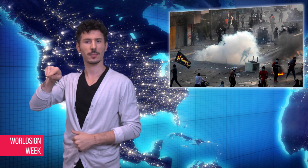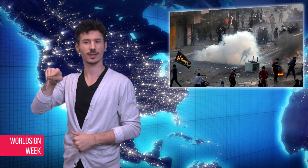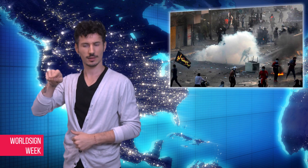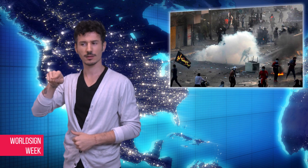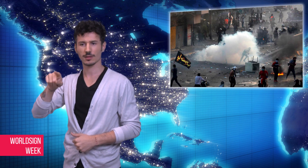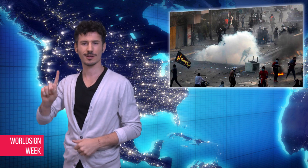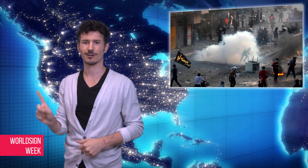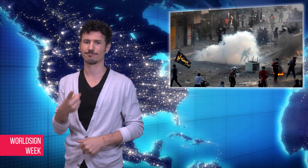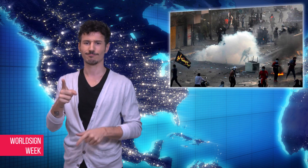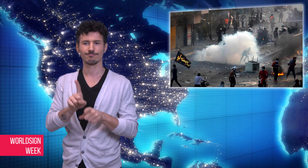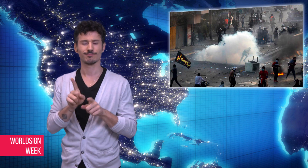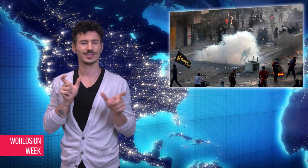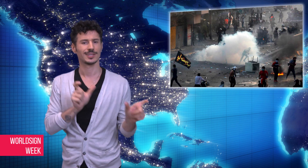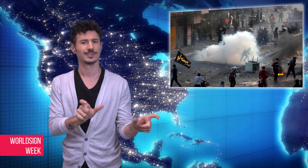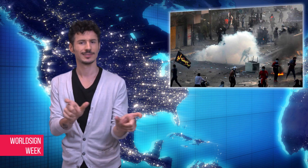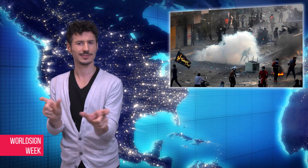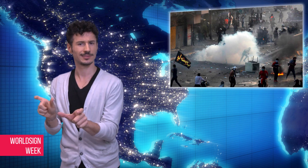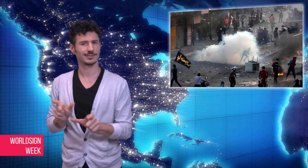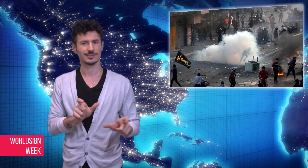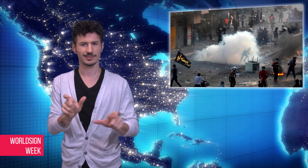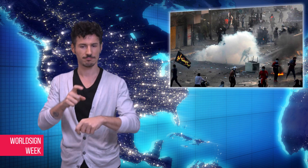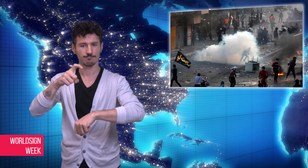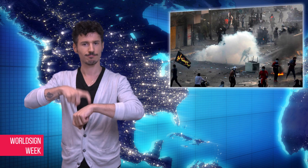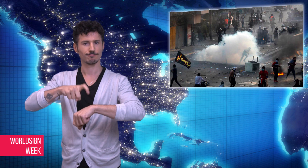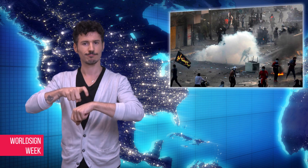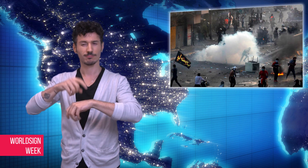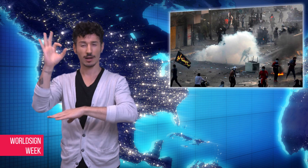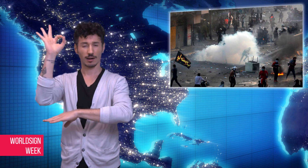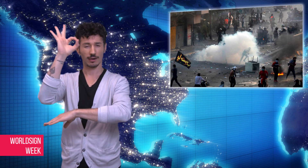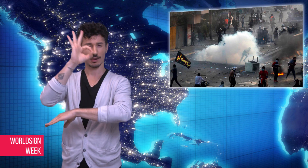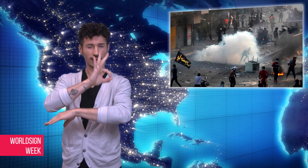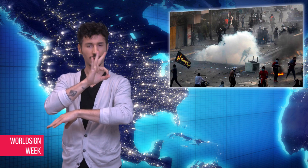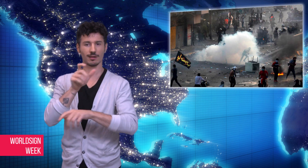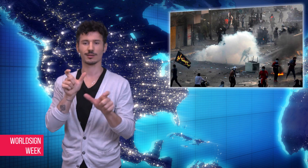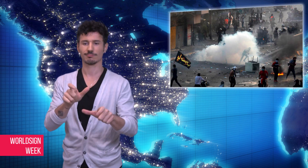such as electricity and water.